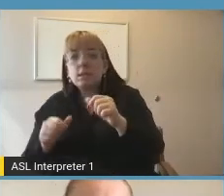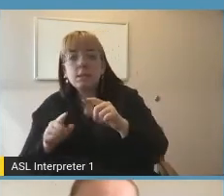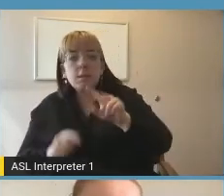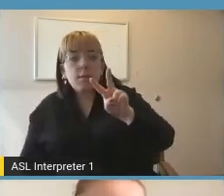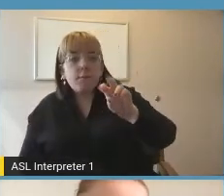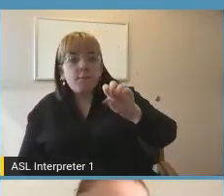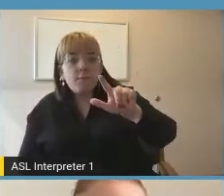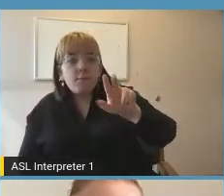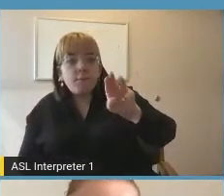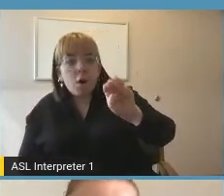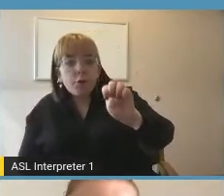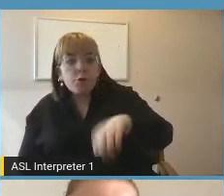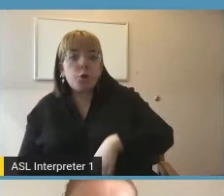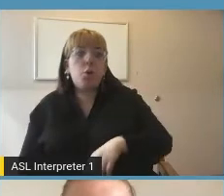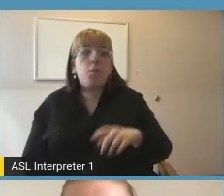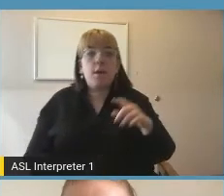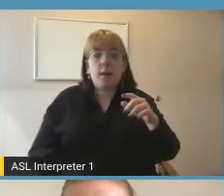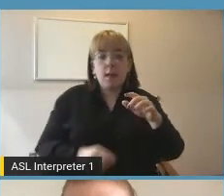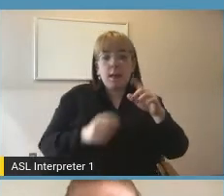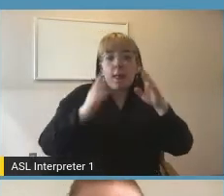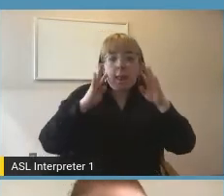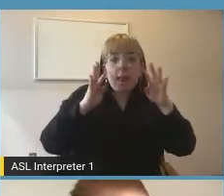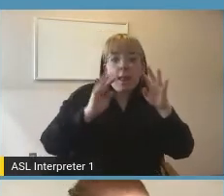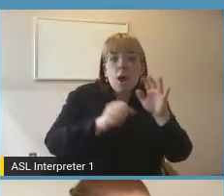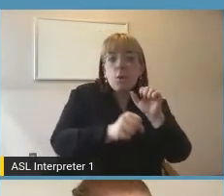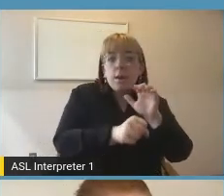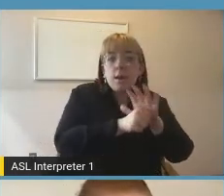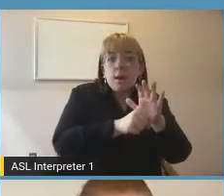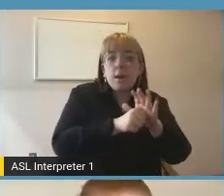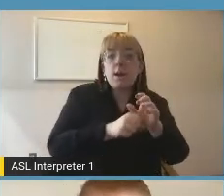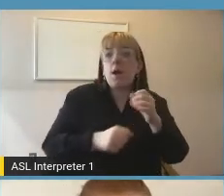and that it is loud enough that when someone is listening in the car, listening as they